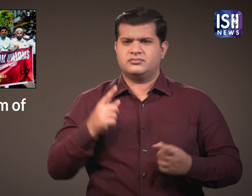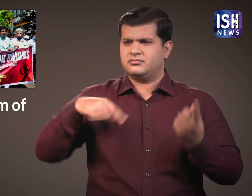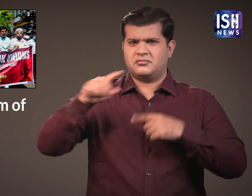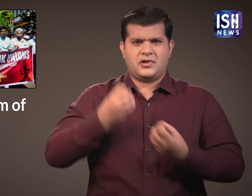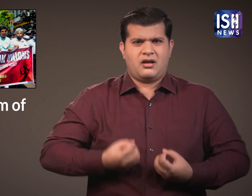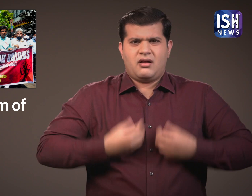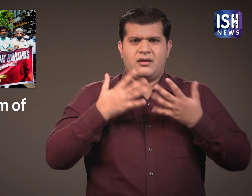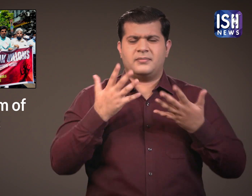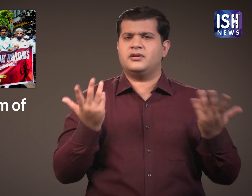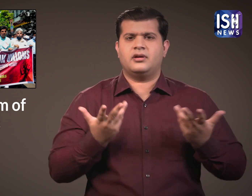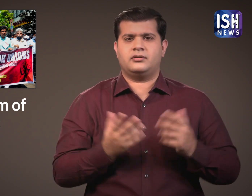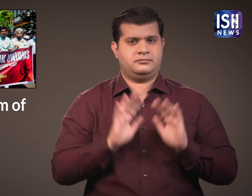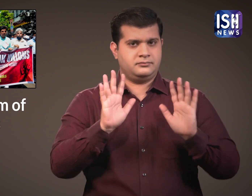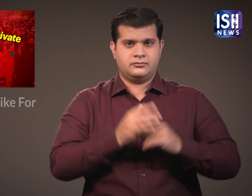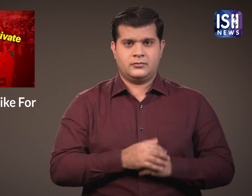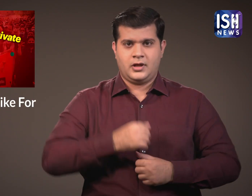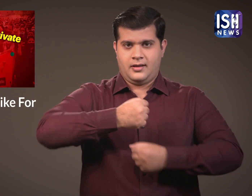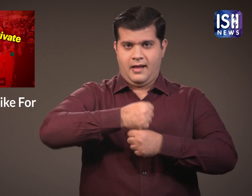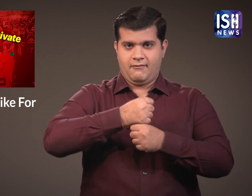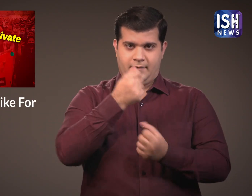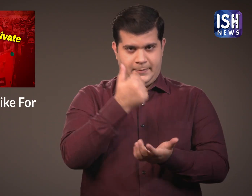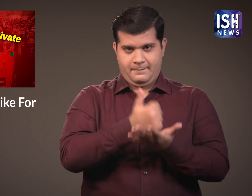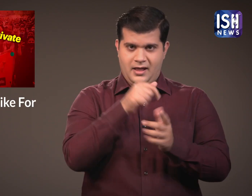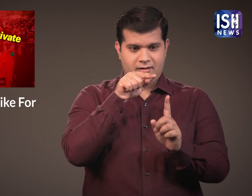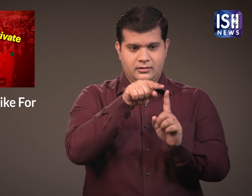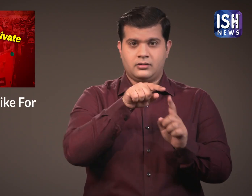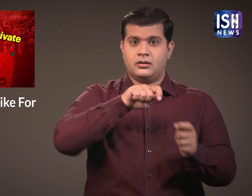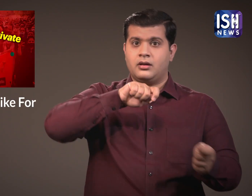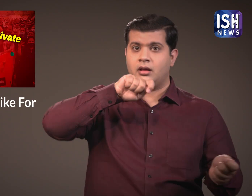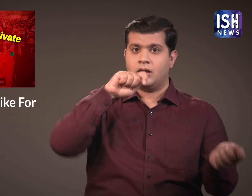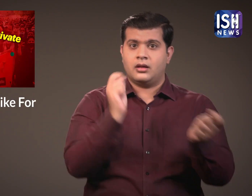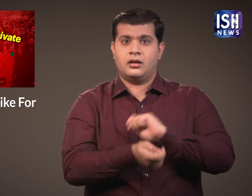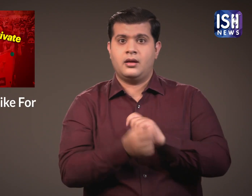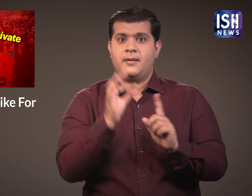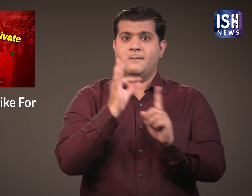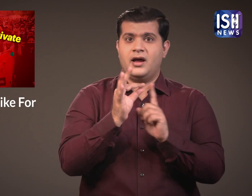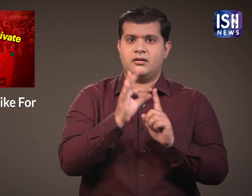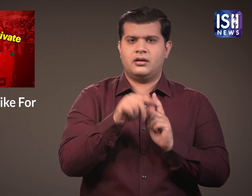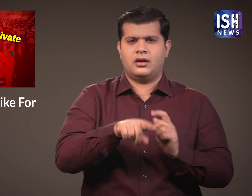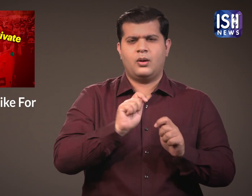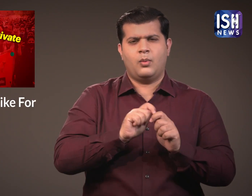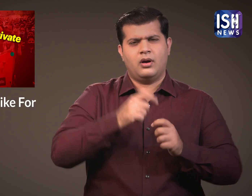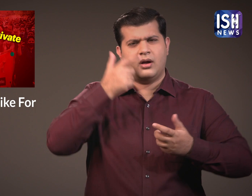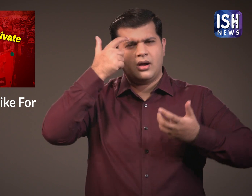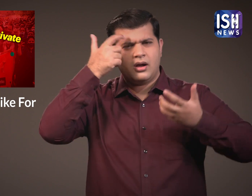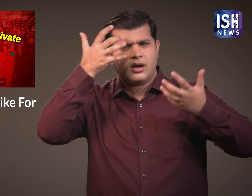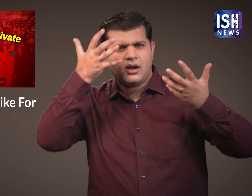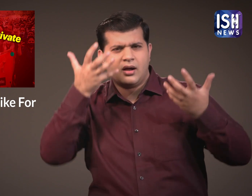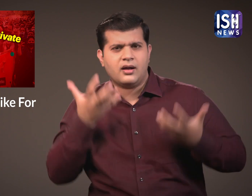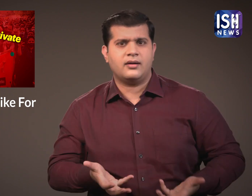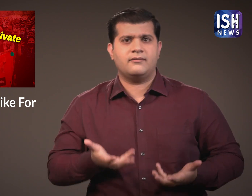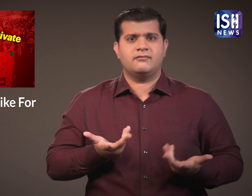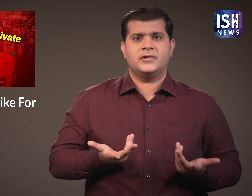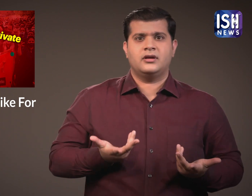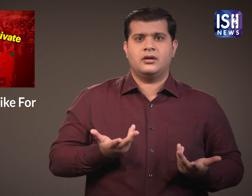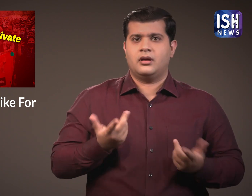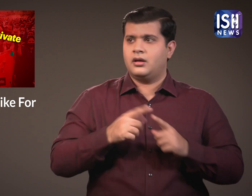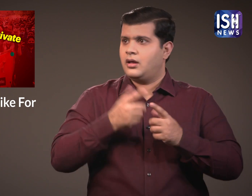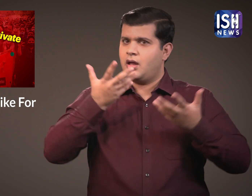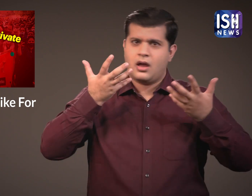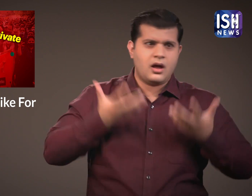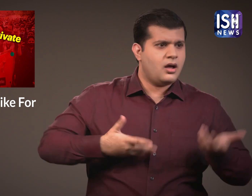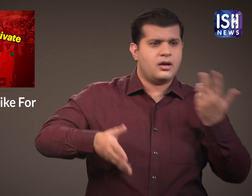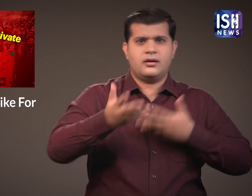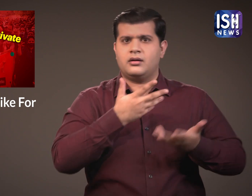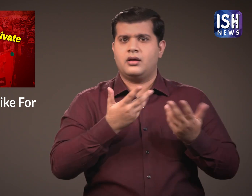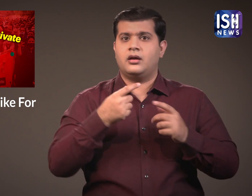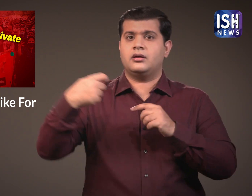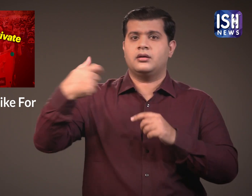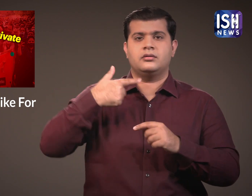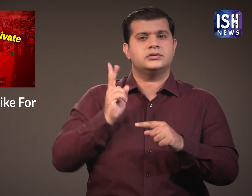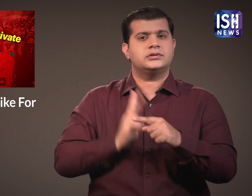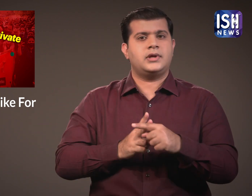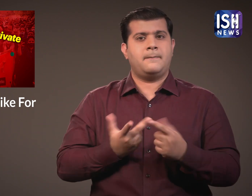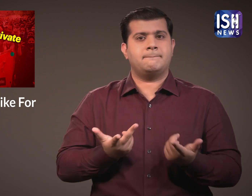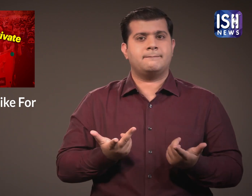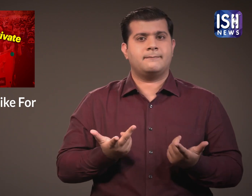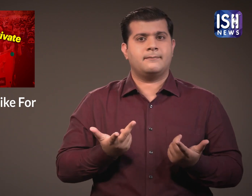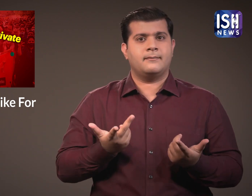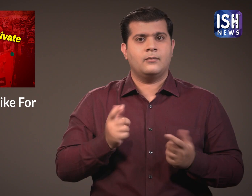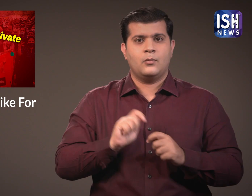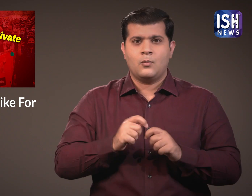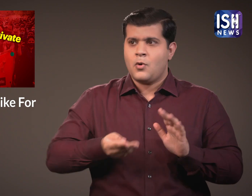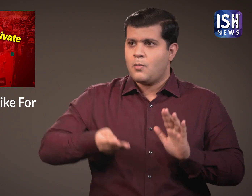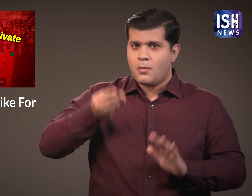They were unhappy because privatisation would mean a heavier workload for the same pay.